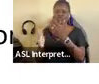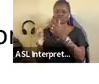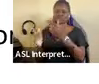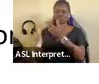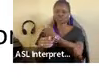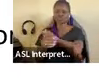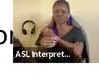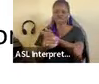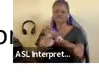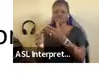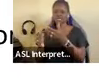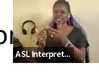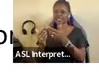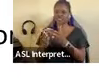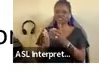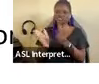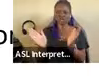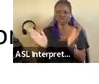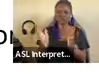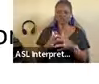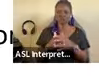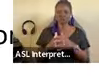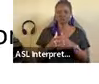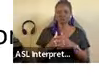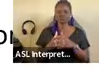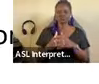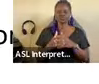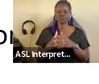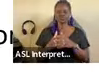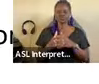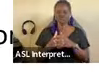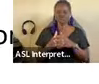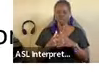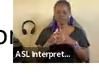effective in treating this disease and preventing poor outcomes.